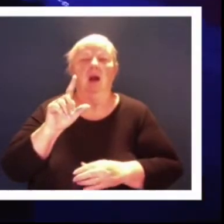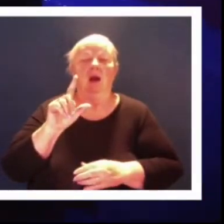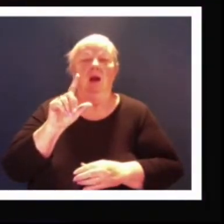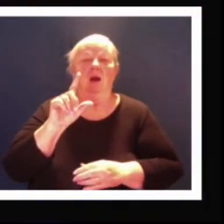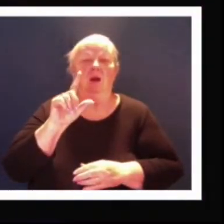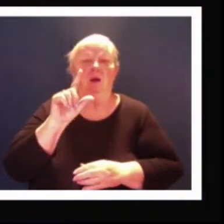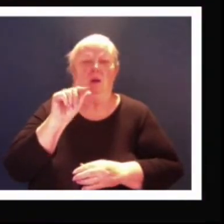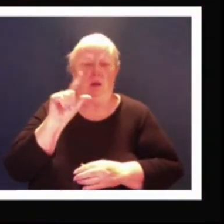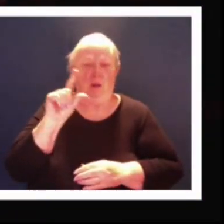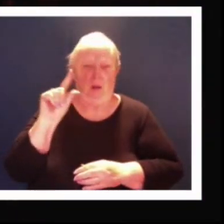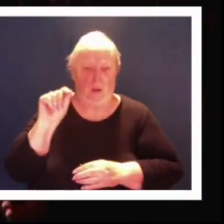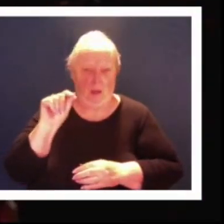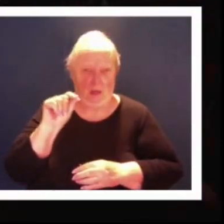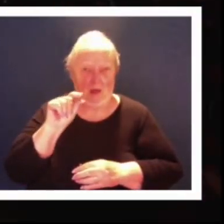It's a remarkable thing.